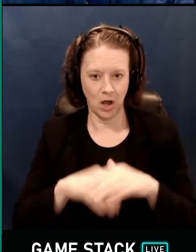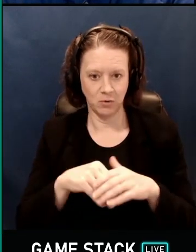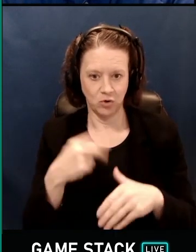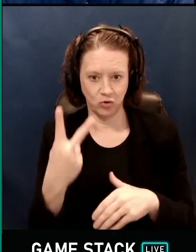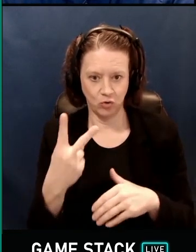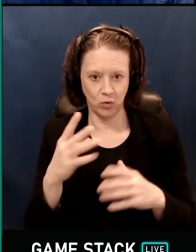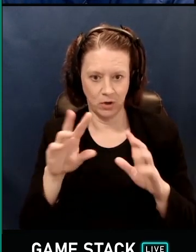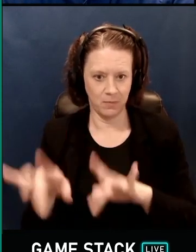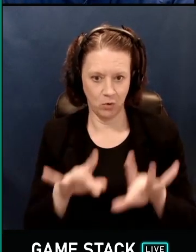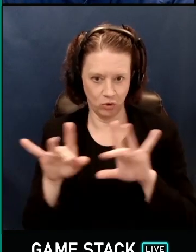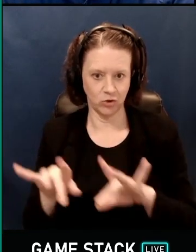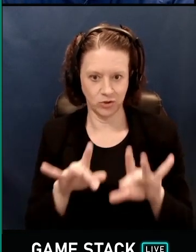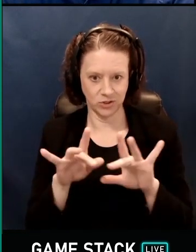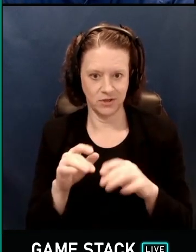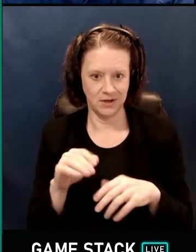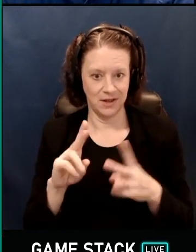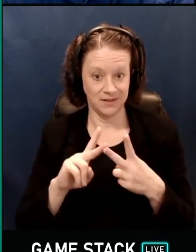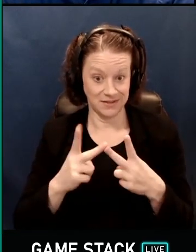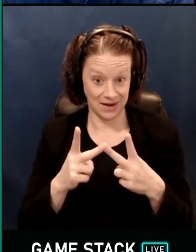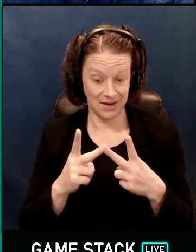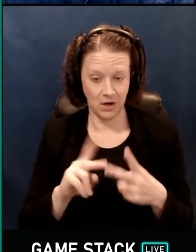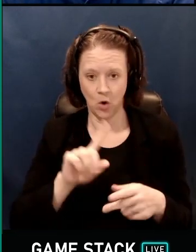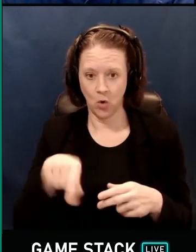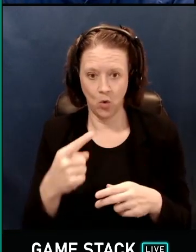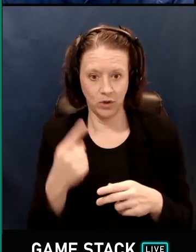The second: Only for use by a single person.